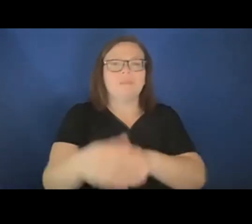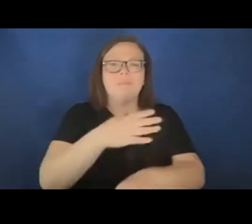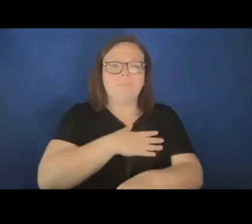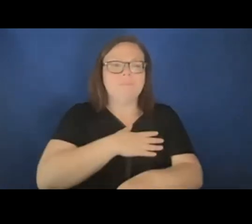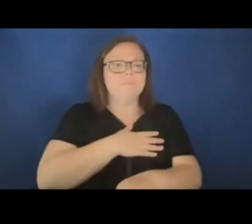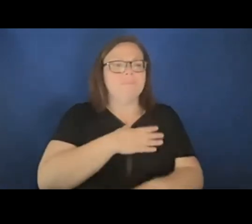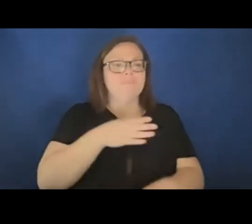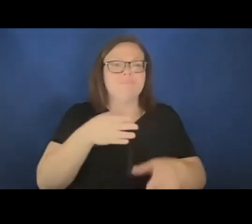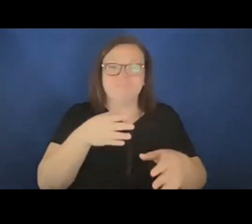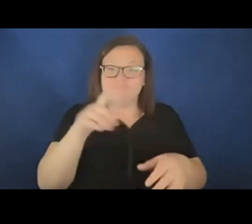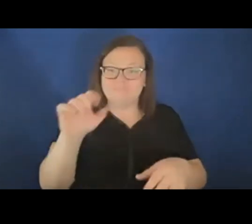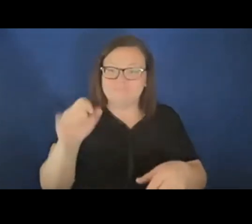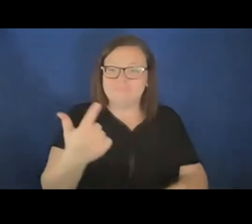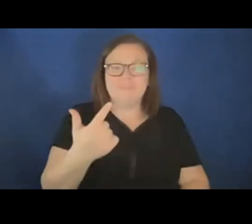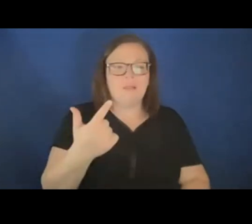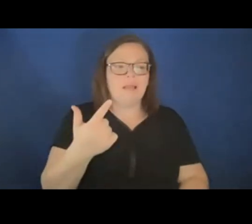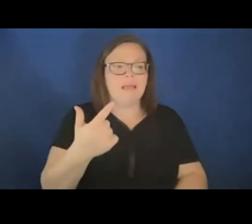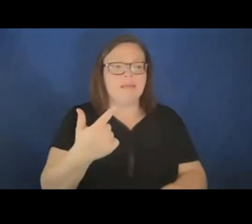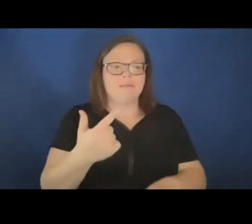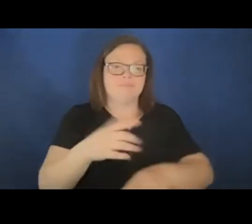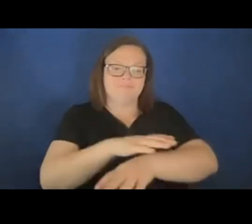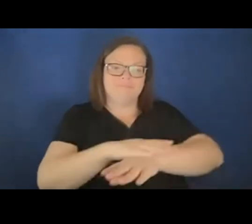legs no longer trip over the frayed bottom?